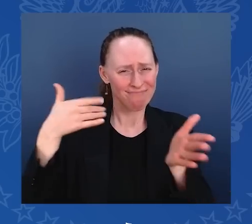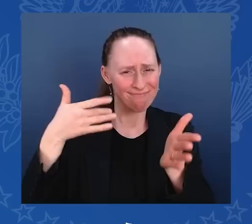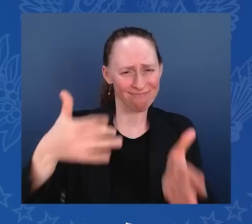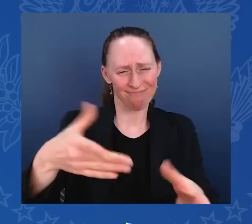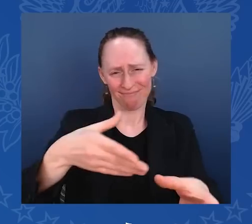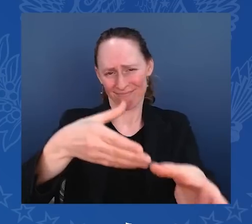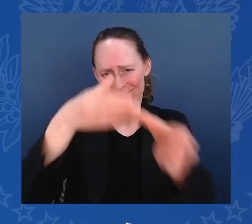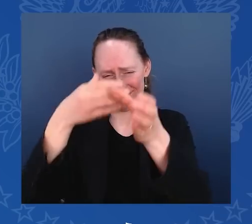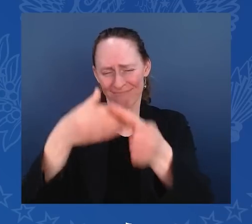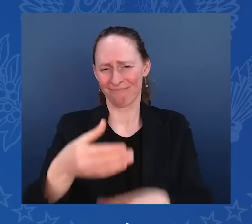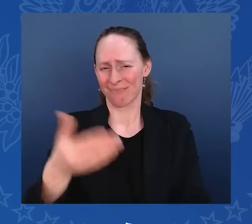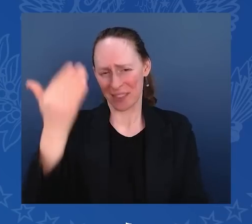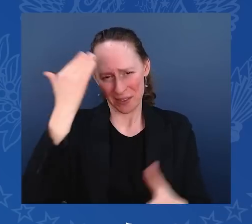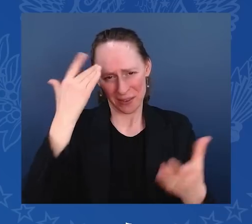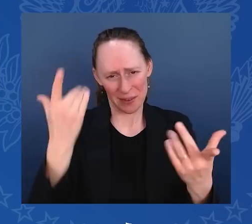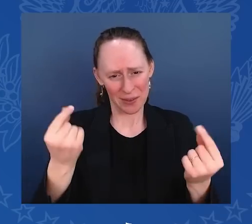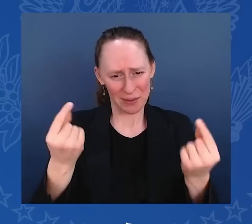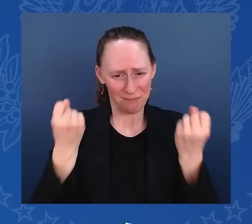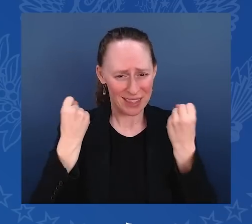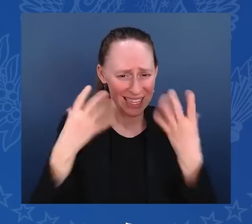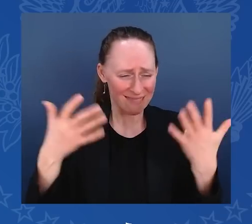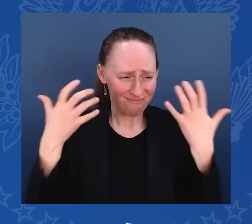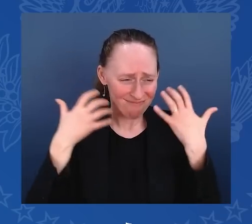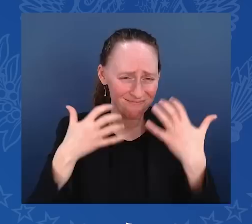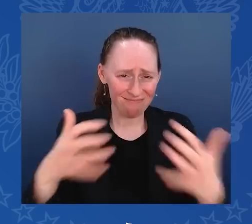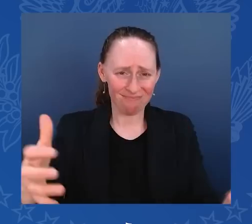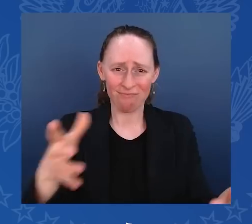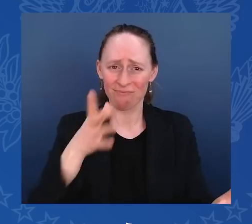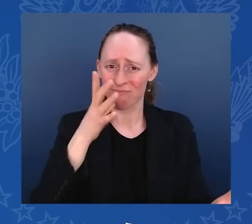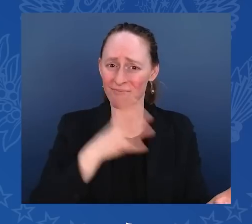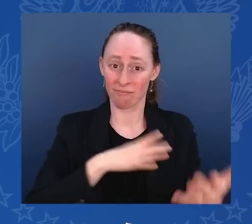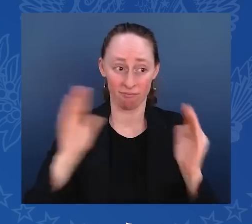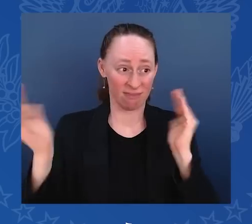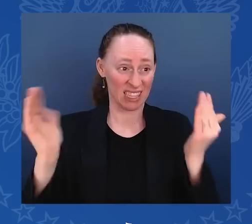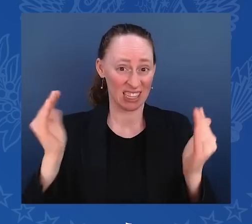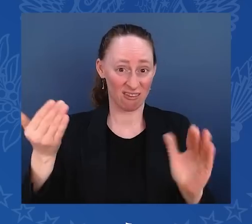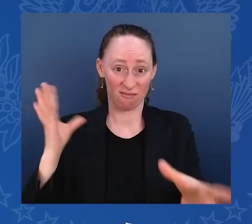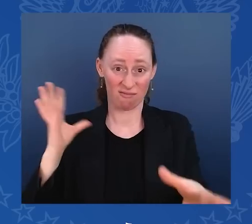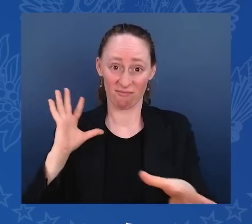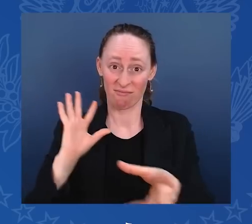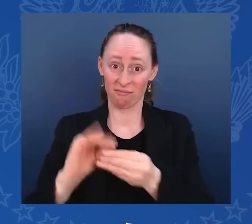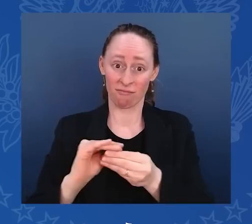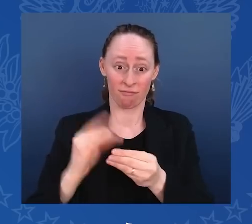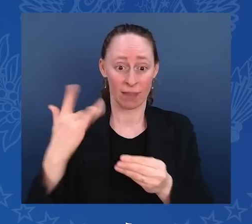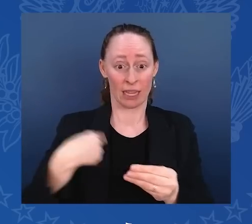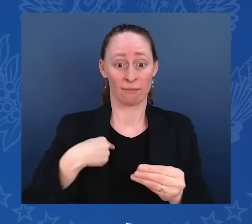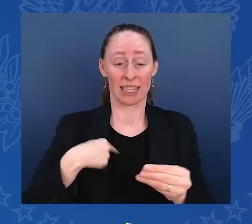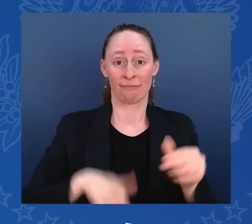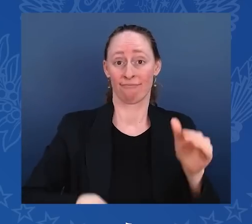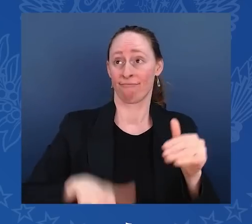That's just because I've -- was raised in a household where all the women are smarter than all the men. But all kidding aside,